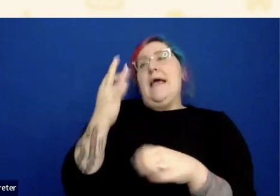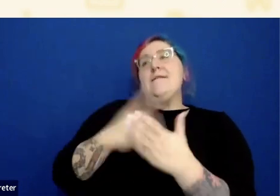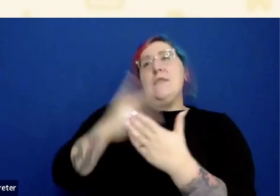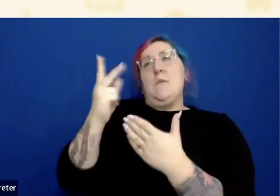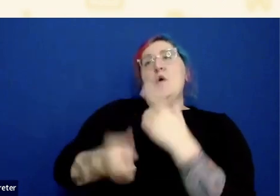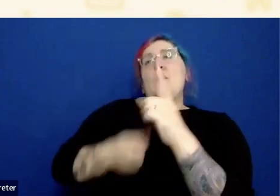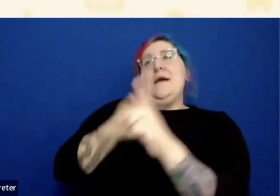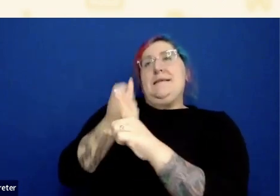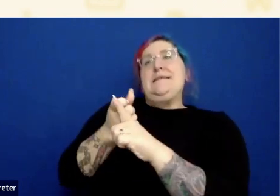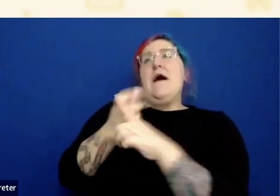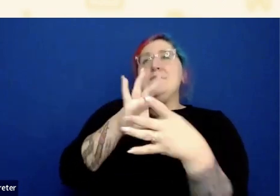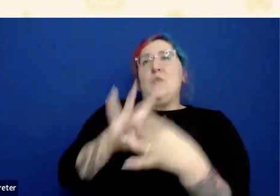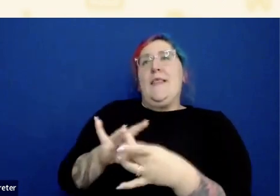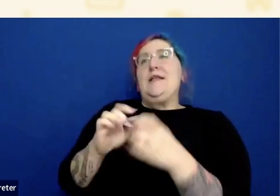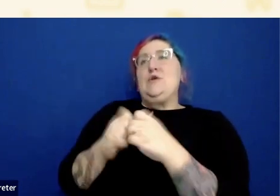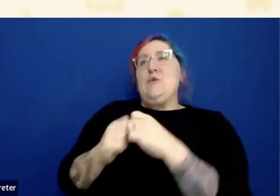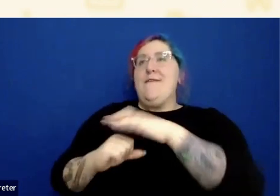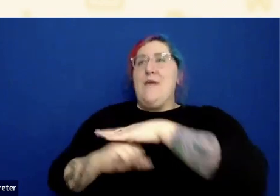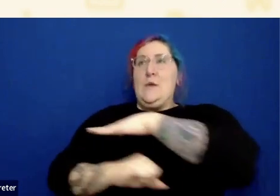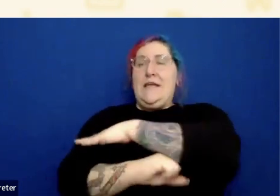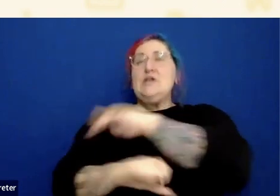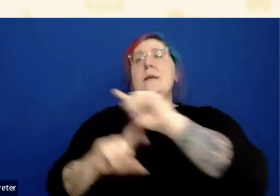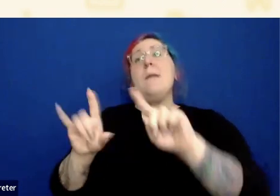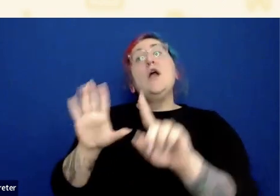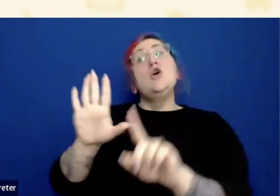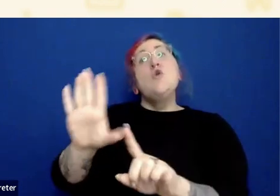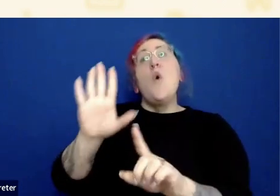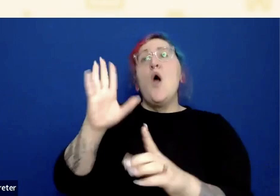Although, what you proposed, Joe, is really interesting,